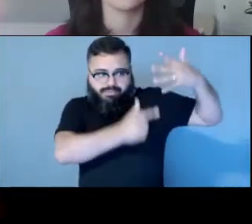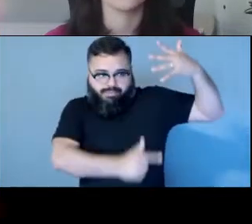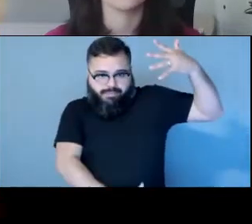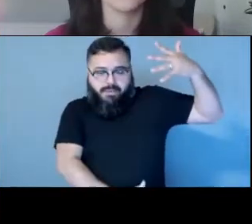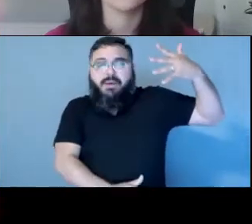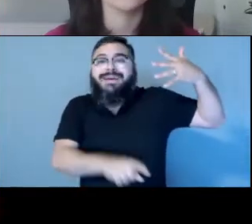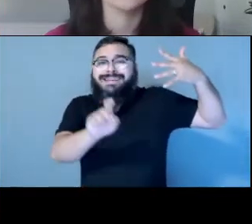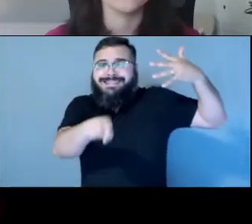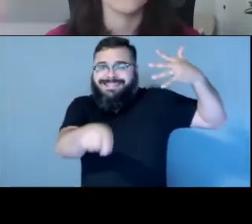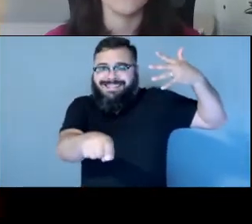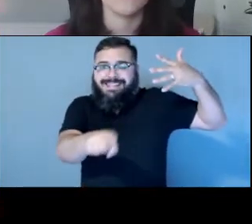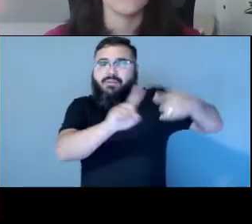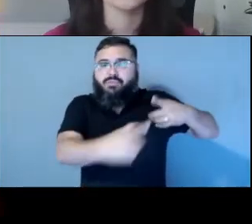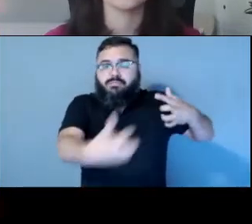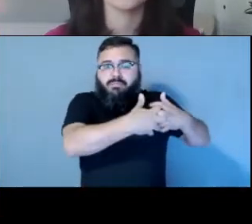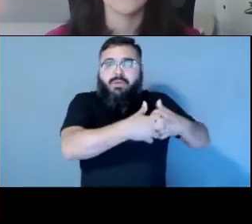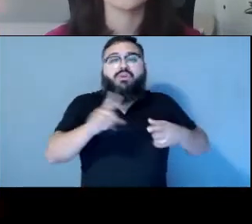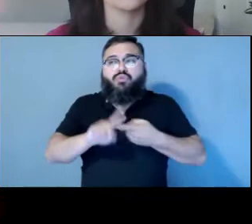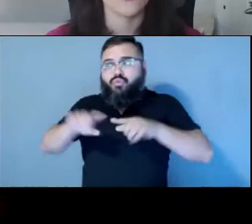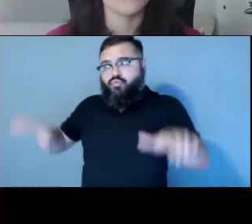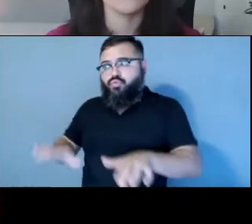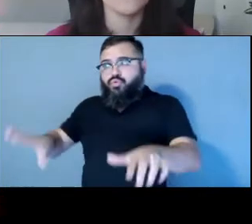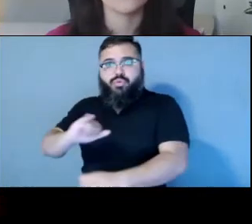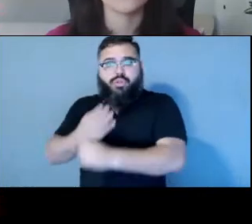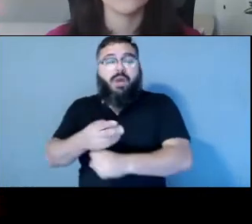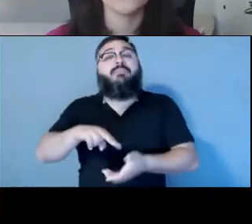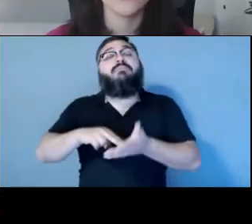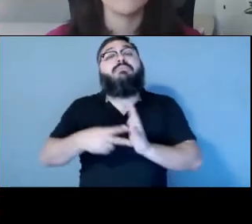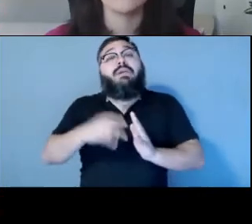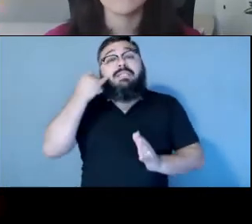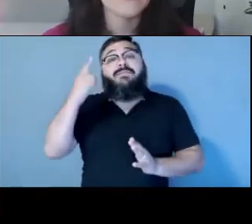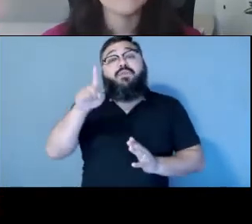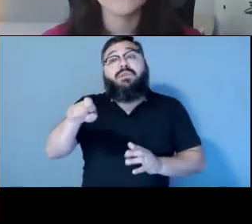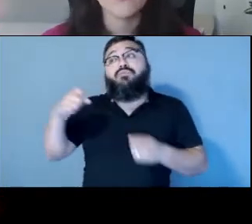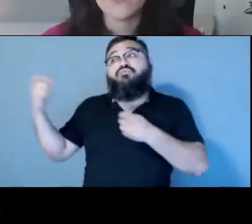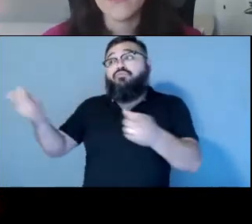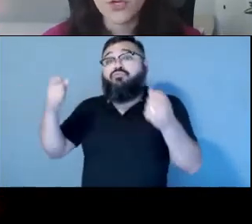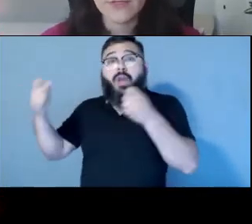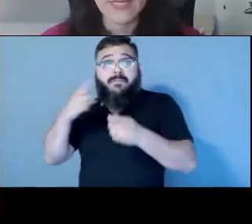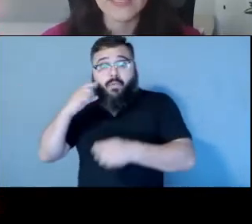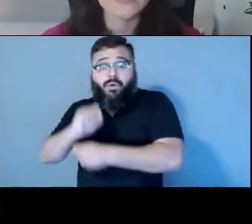or your performance at the job. So if you have to drive in order to do a job, they can ask you whether you have a driver's license,